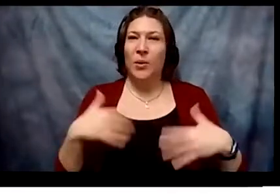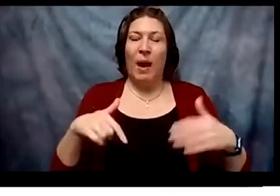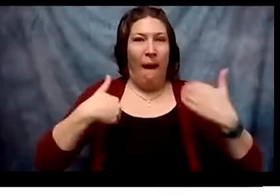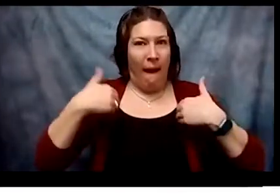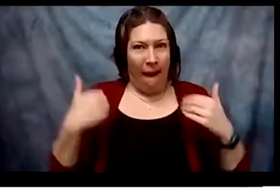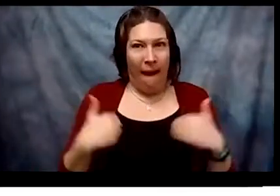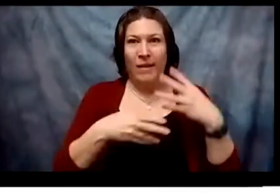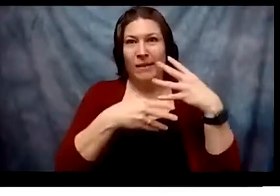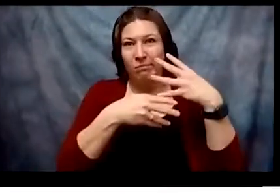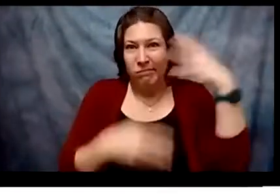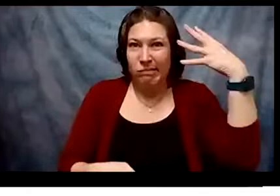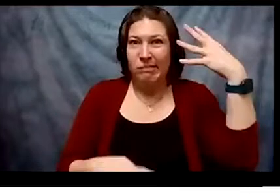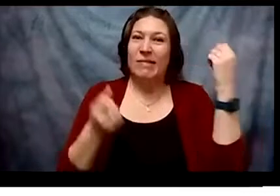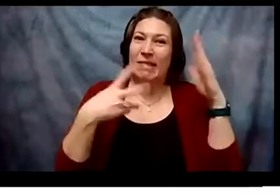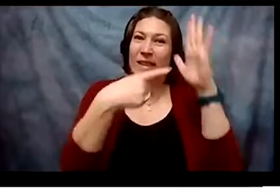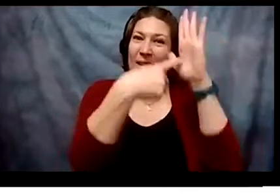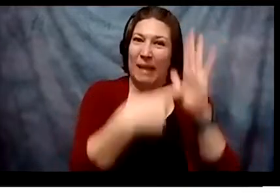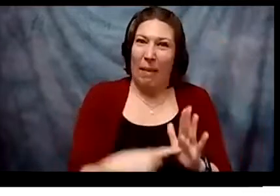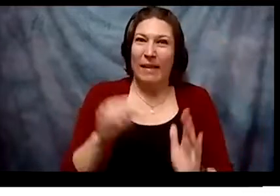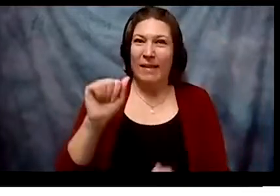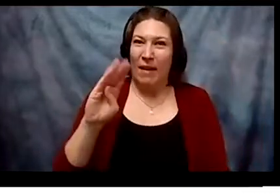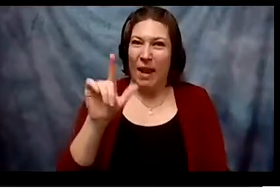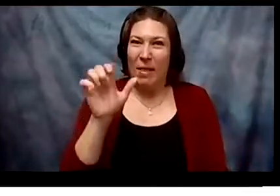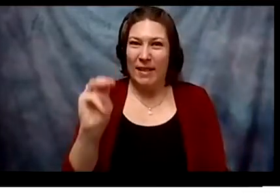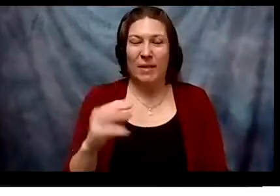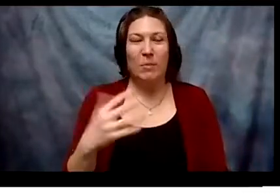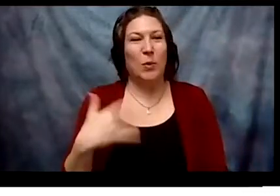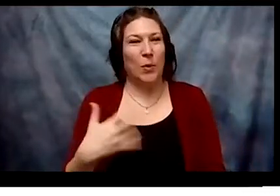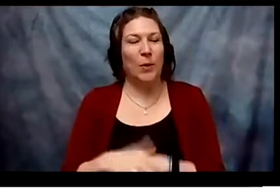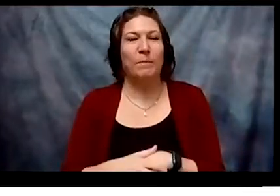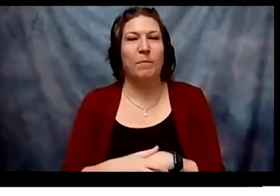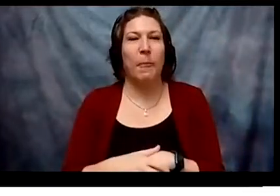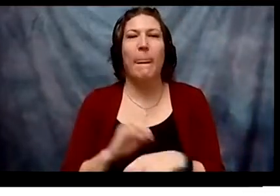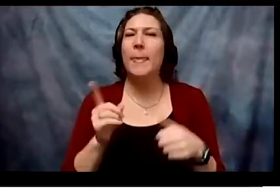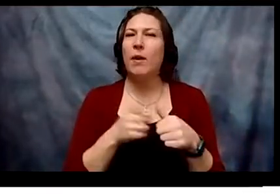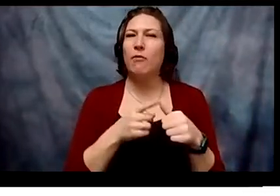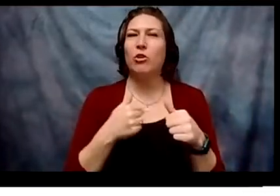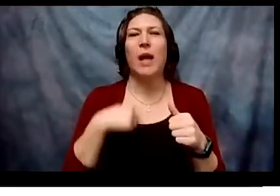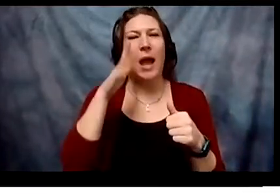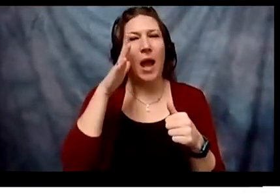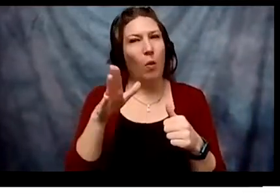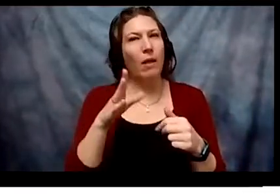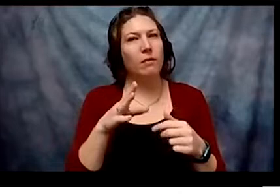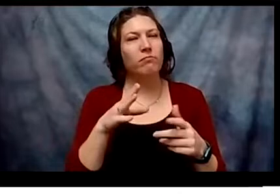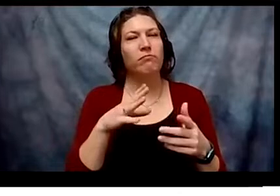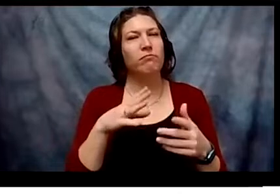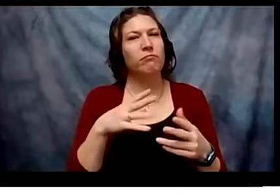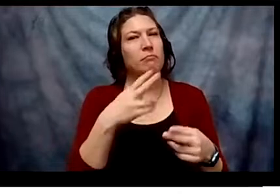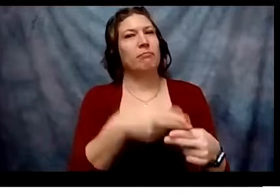of examples of ableism! I'll first give credit that a few examples and some of the language